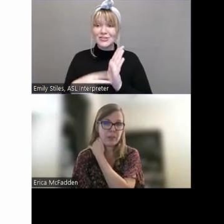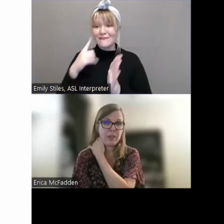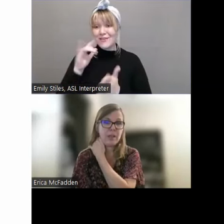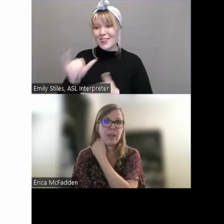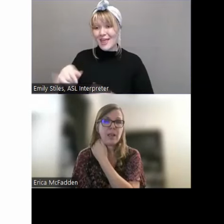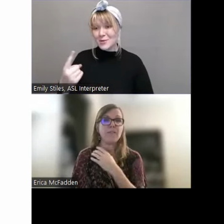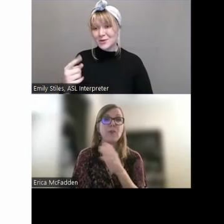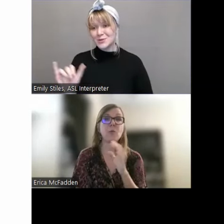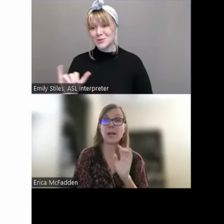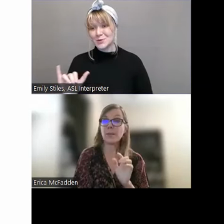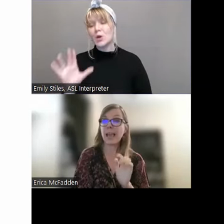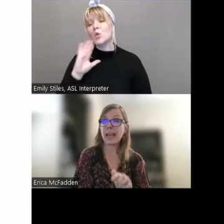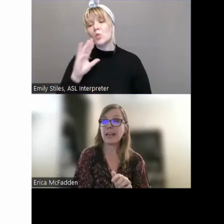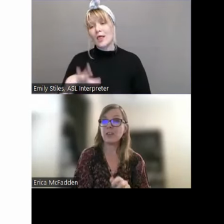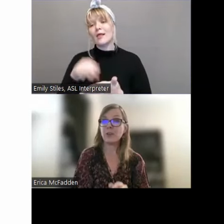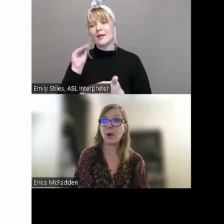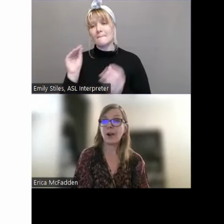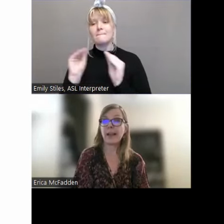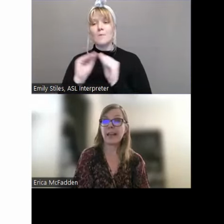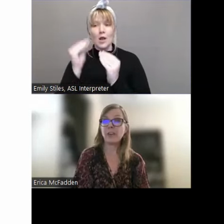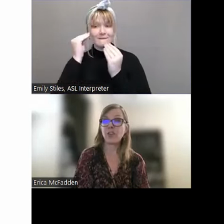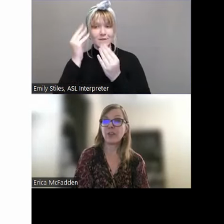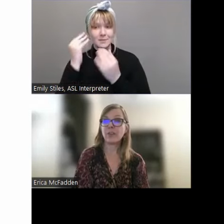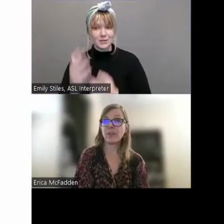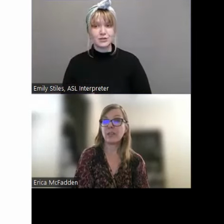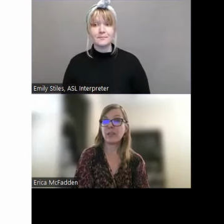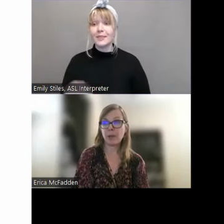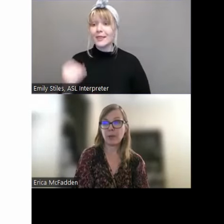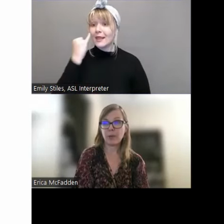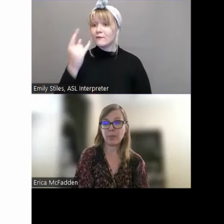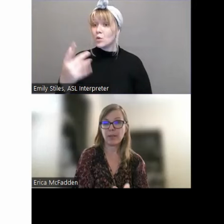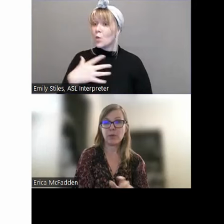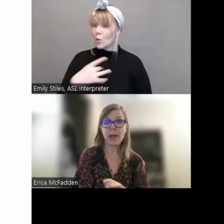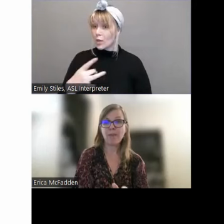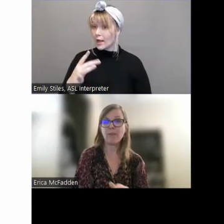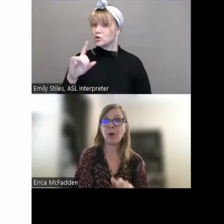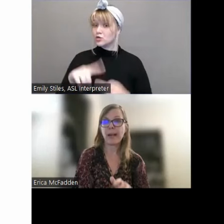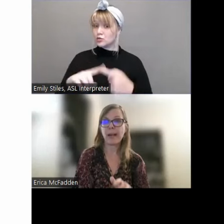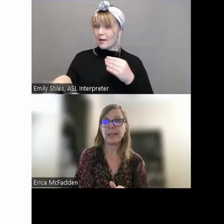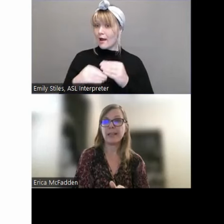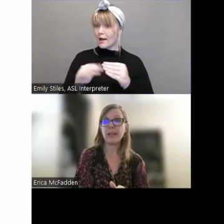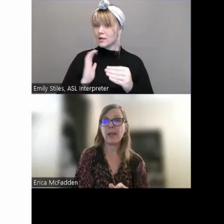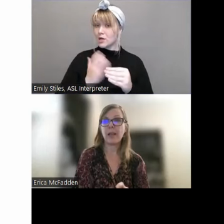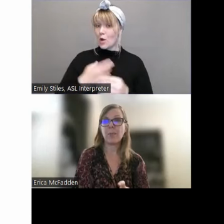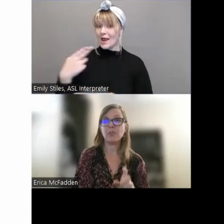If you want to be added to our HSRC email group, if you have not already, just send